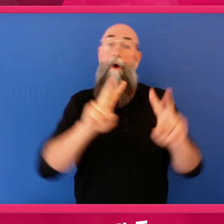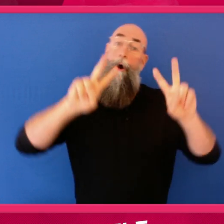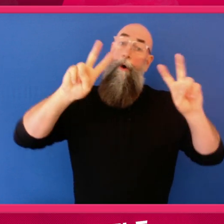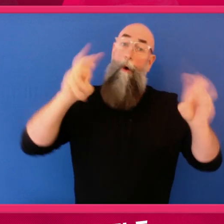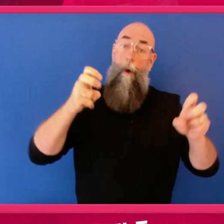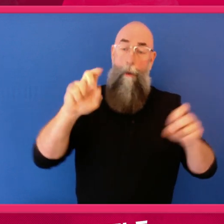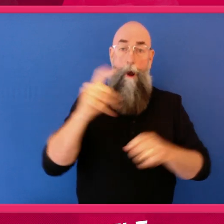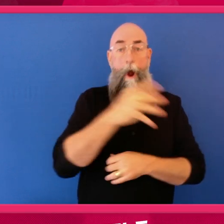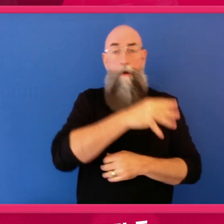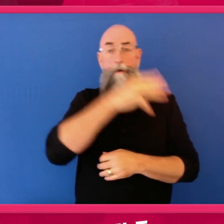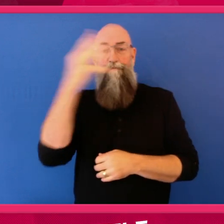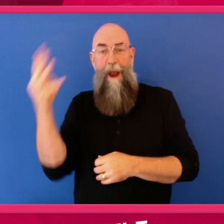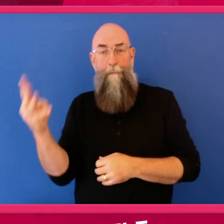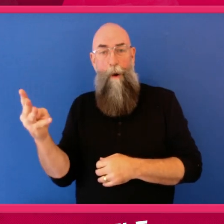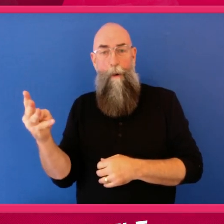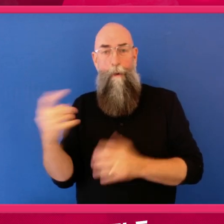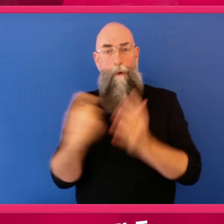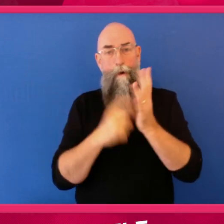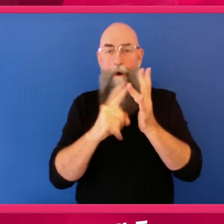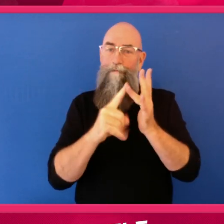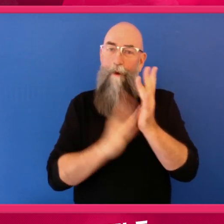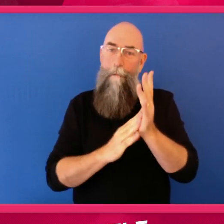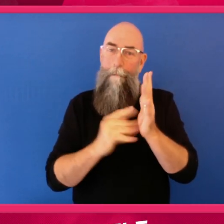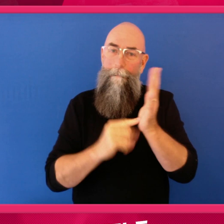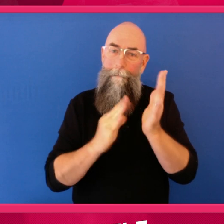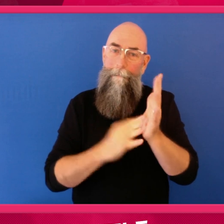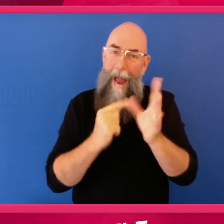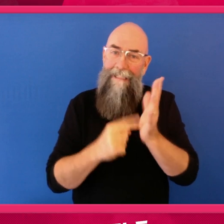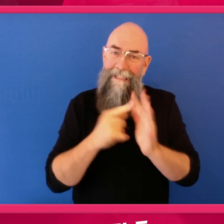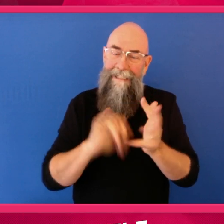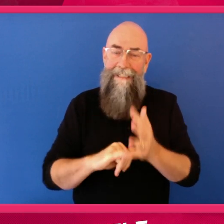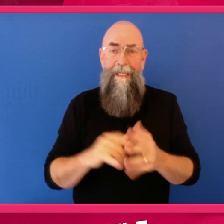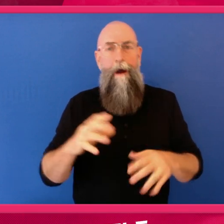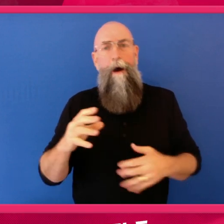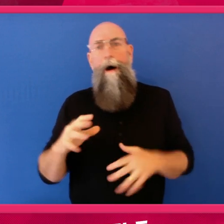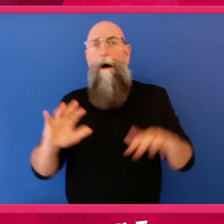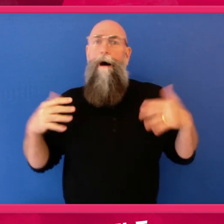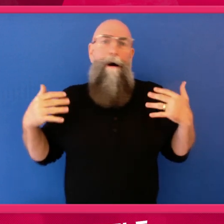together. And when they do, they have a lot of success. So bloody spread the rainbow,